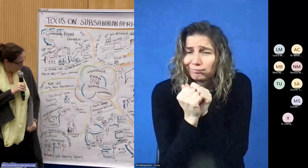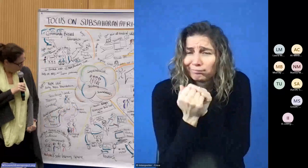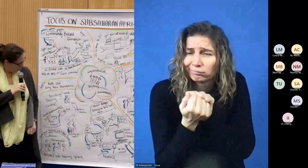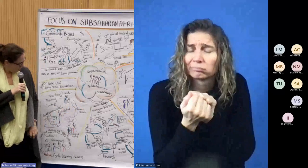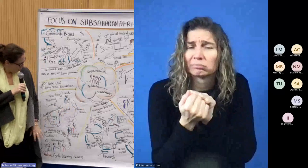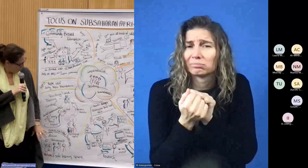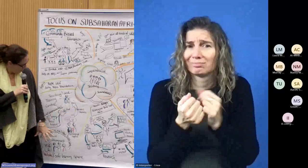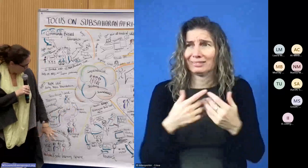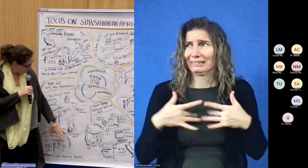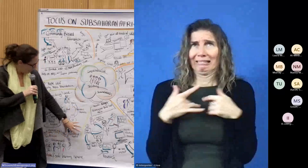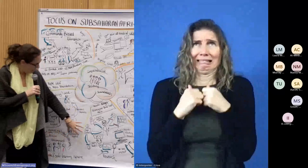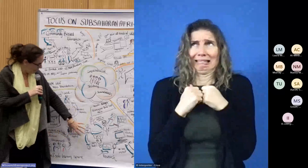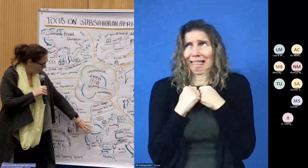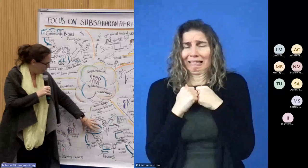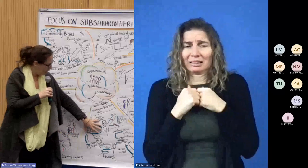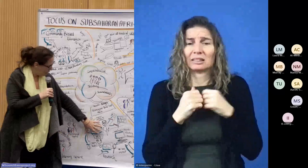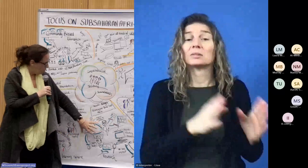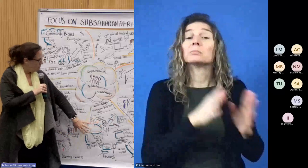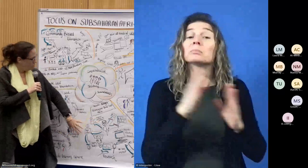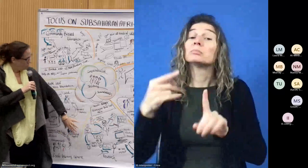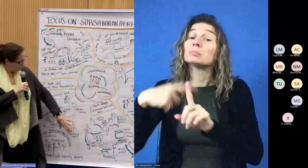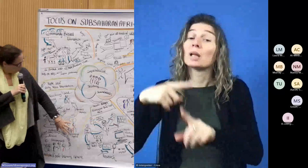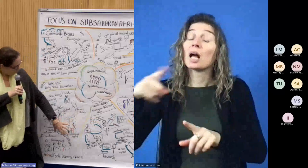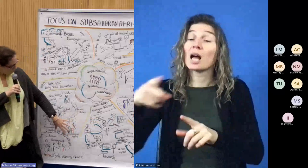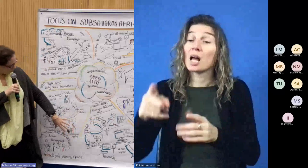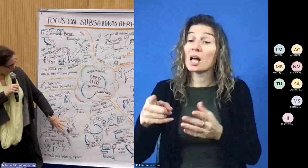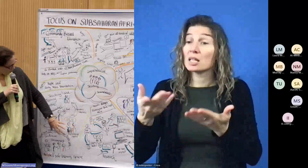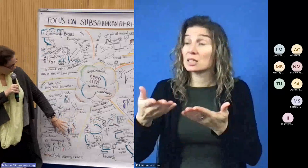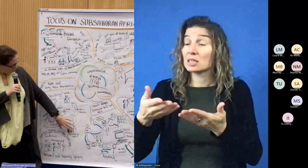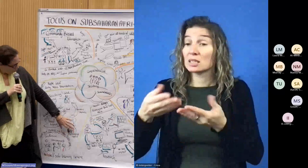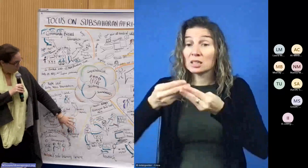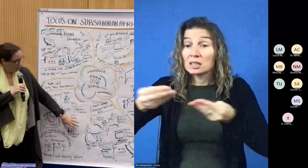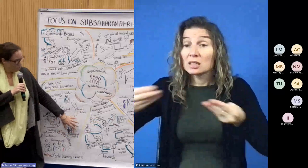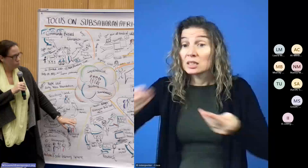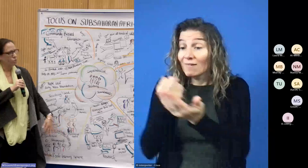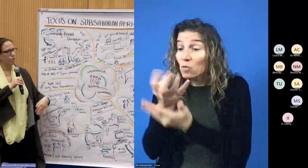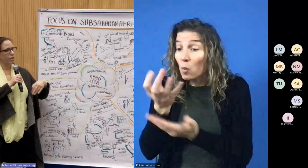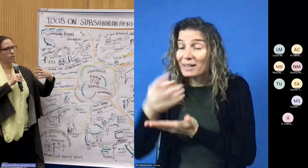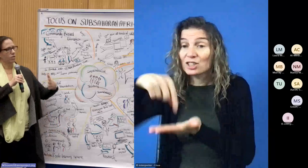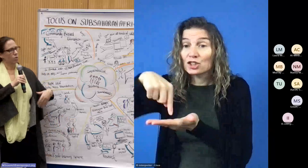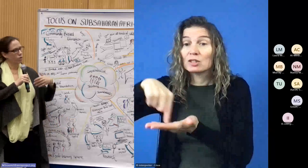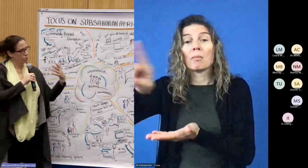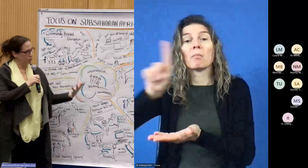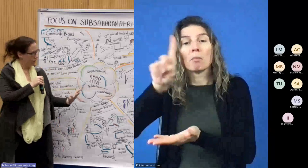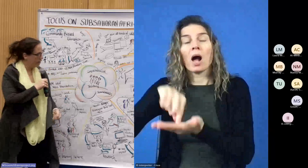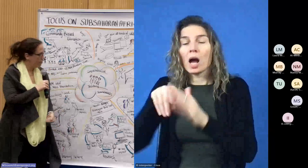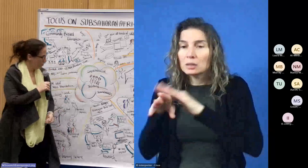to content, and then supporting the children to go to high school so they can go into higher